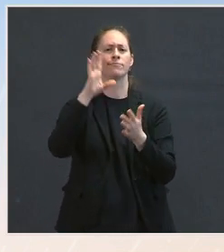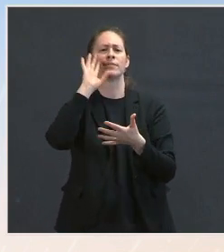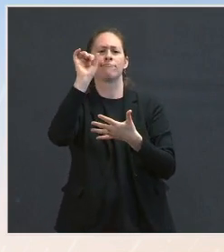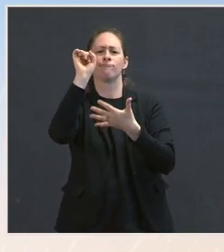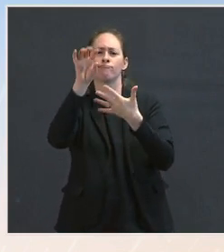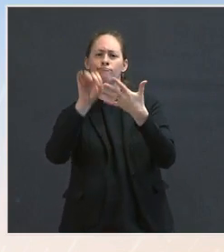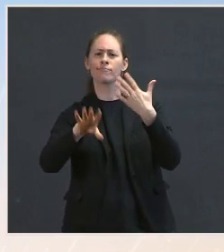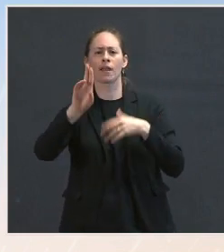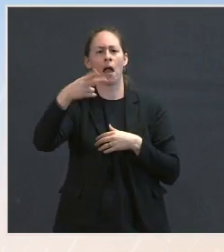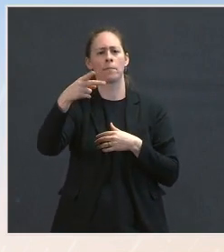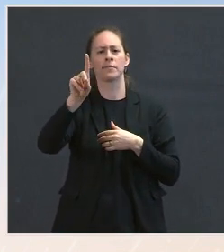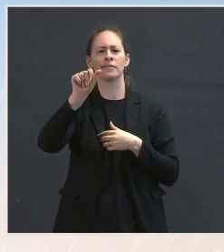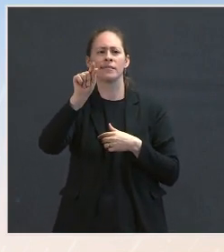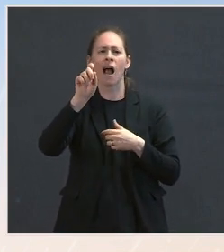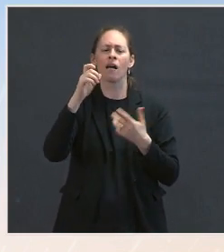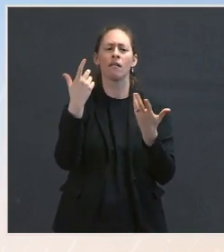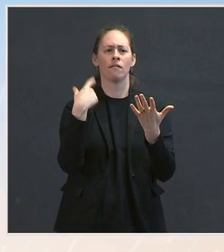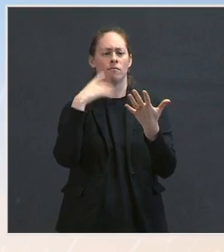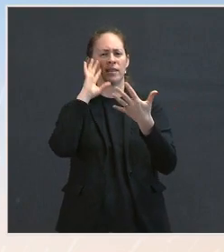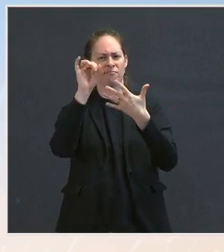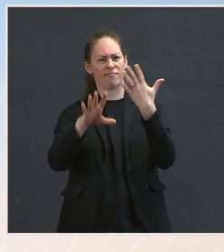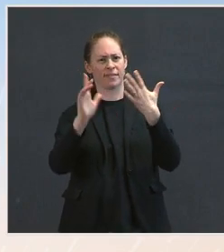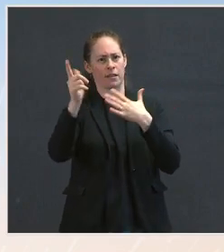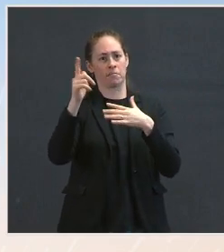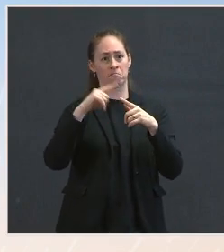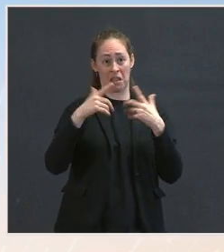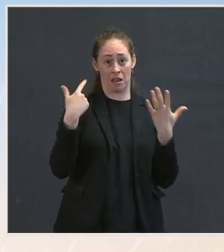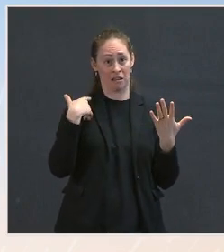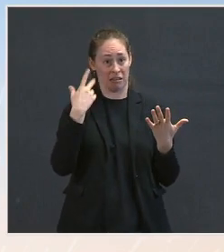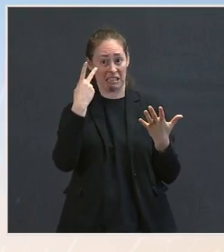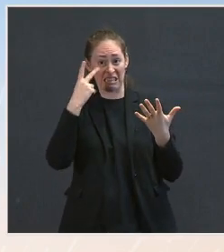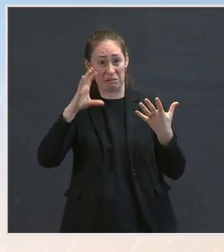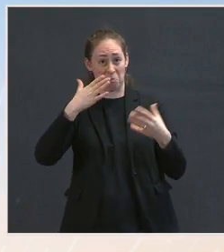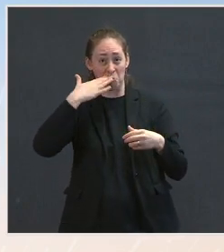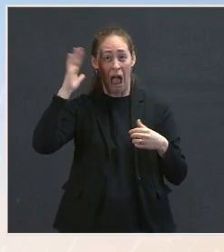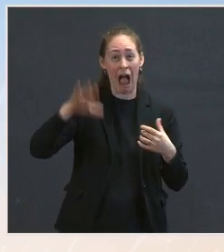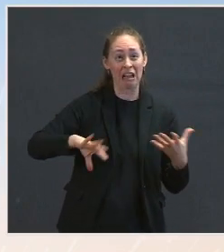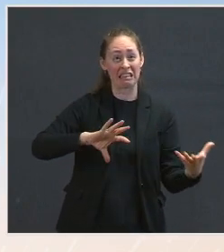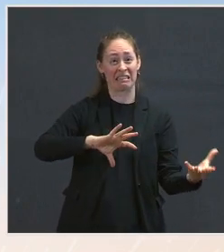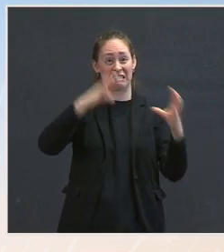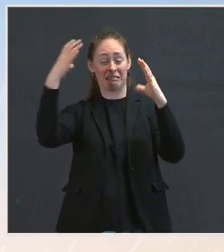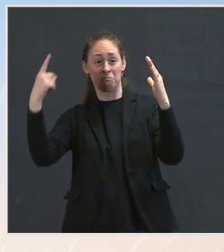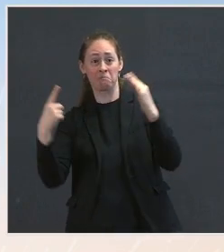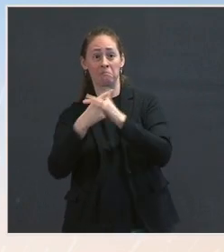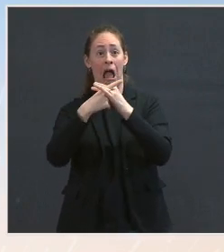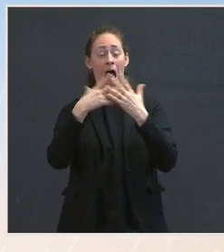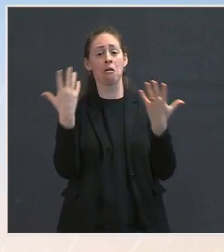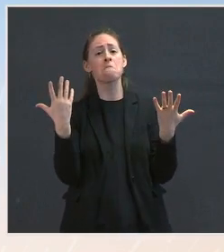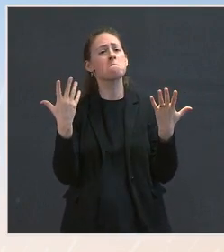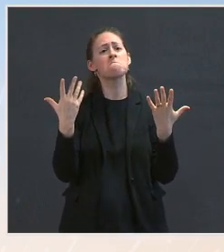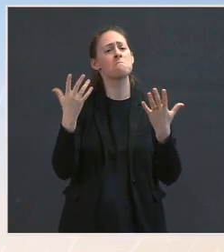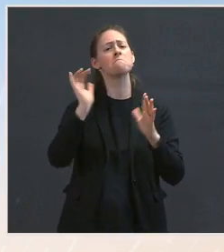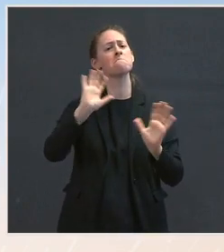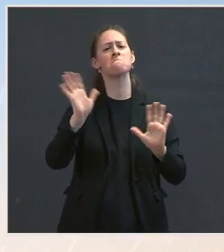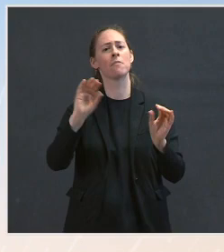and the millions of people who've been impacted by it as a Democratic or Republican issue. He views it as an issue where he's eager to get relief